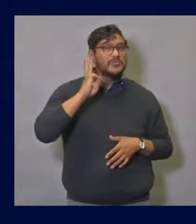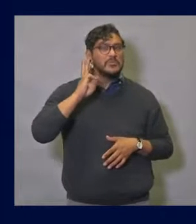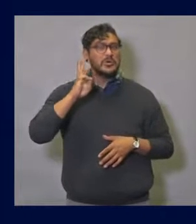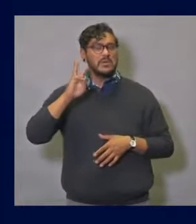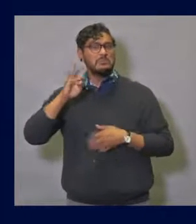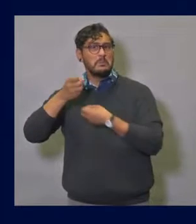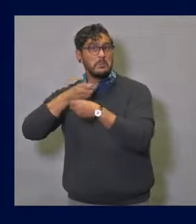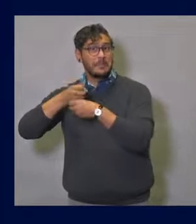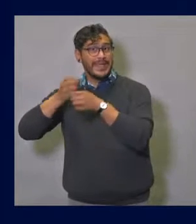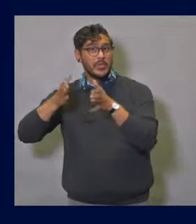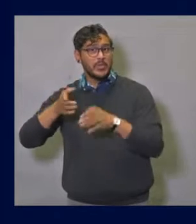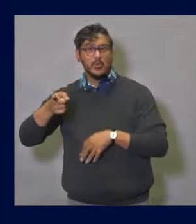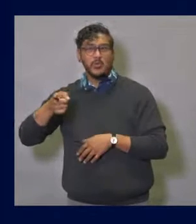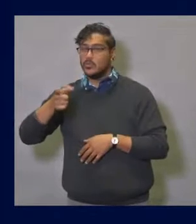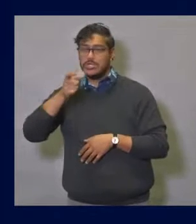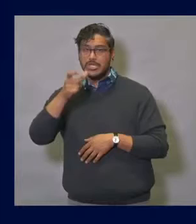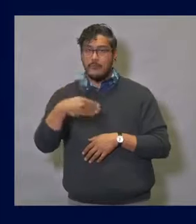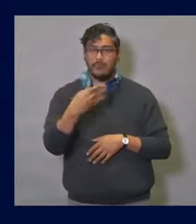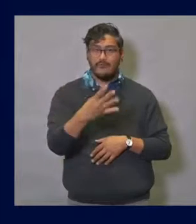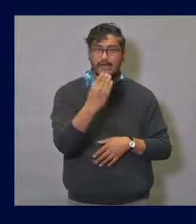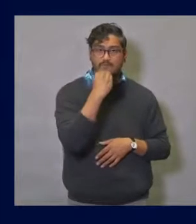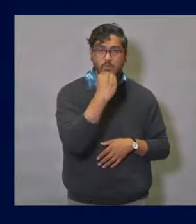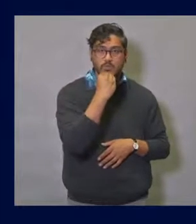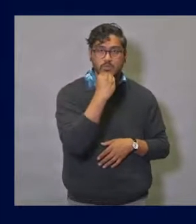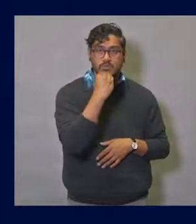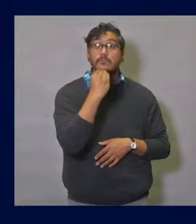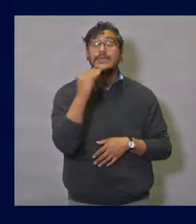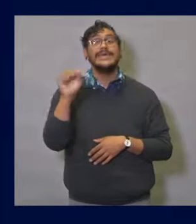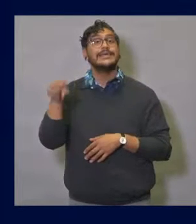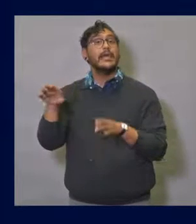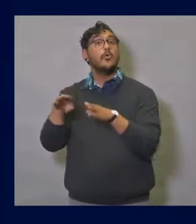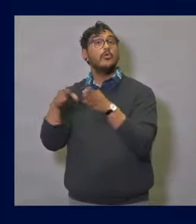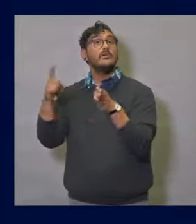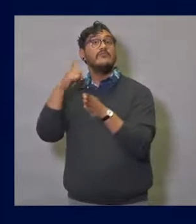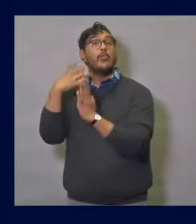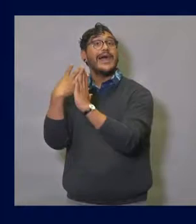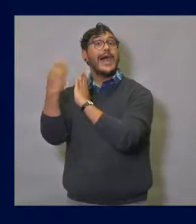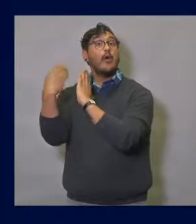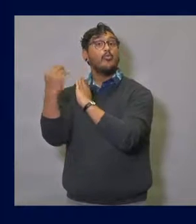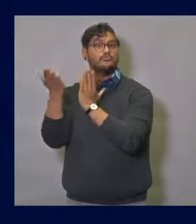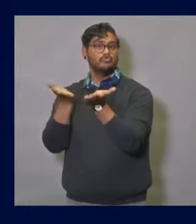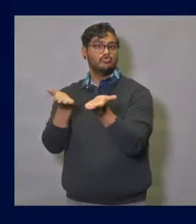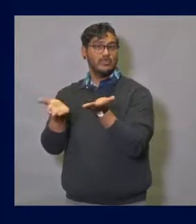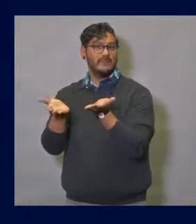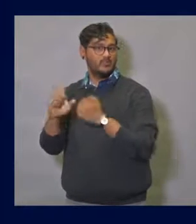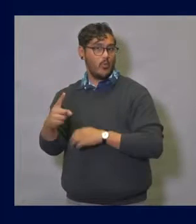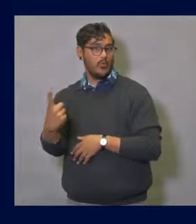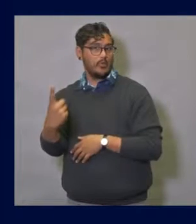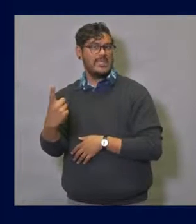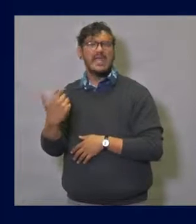HERE ARE THE FOLLOWING CHANGES. BREWERIES, WINERIES, AND CRAFT DISTILLERIES THAT DO NOT PROVIDE A MEAL CAN OPEN FOR OUTDOOR